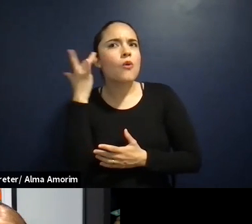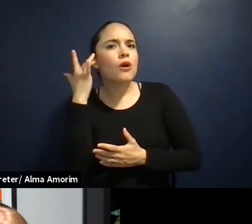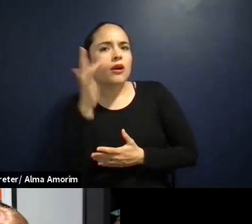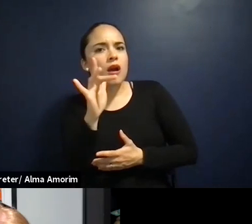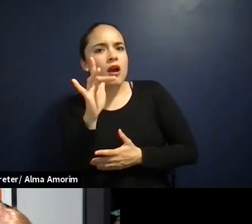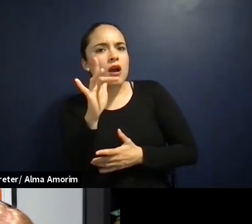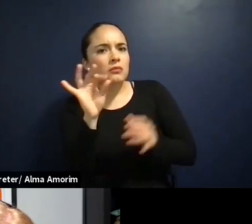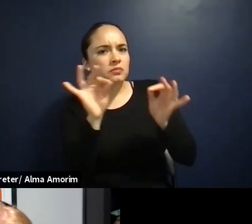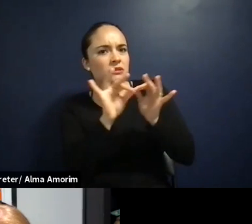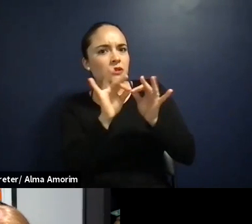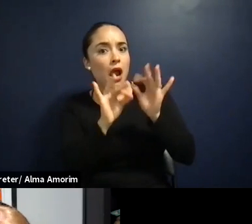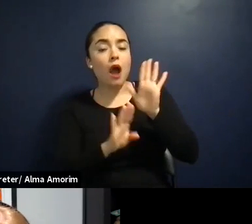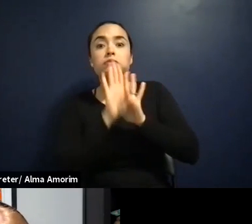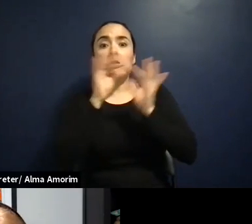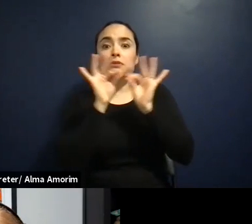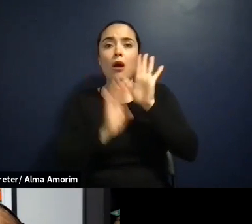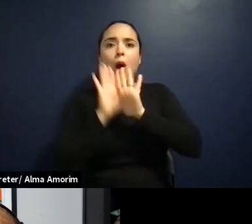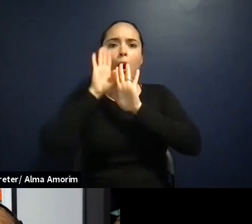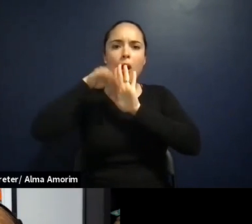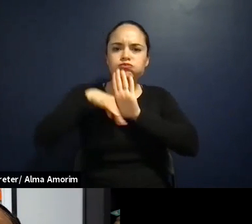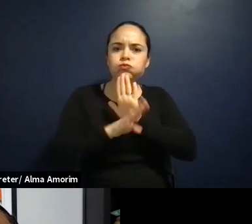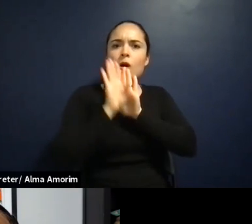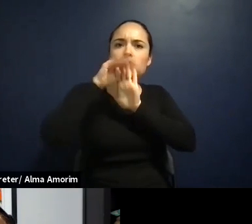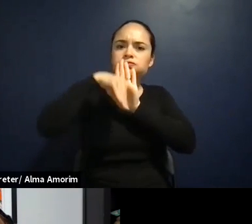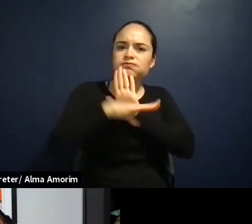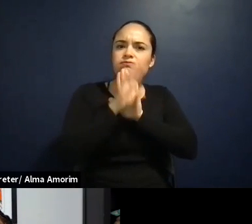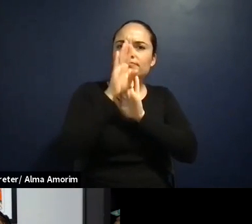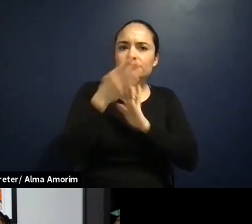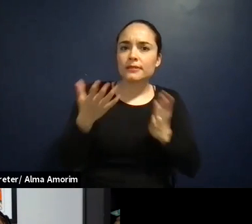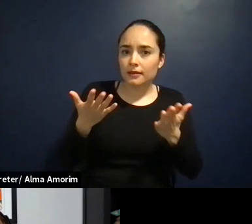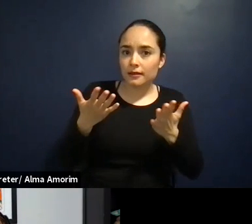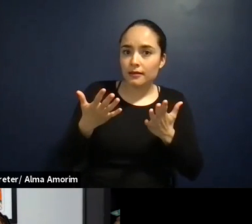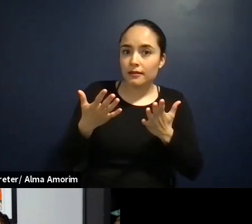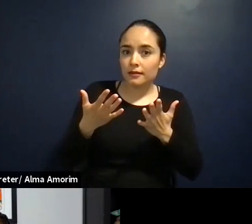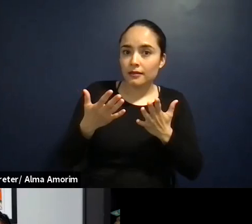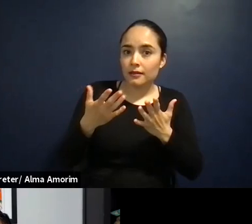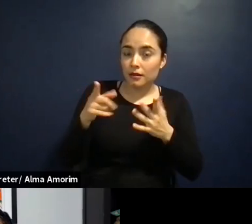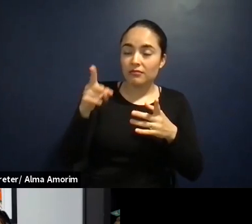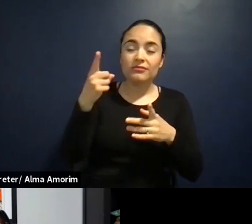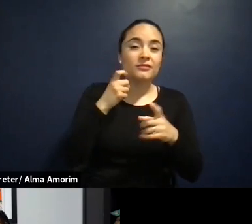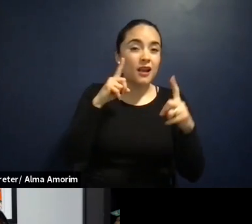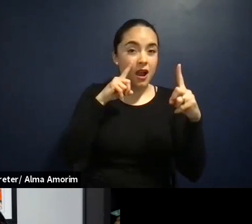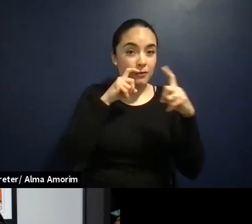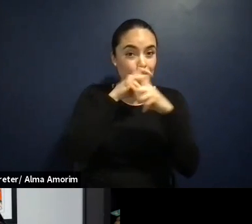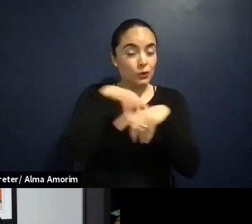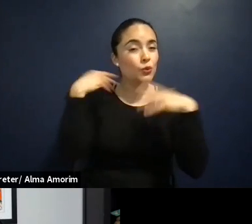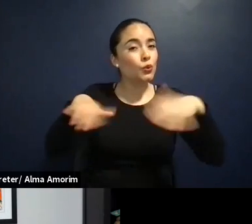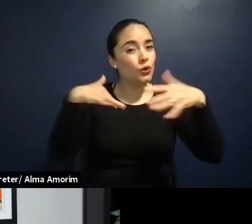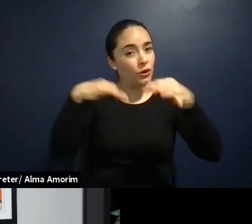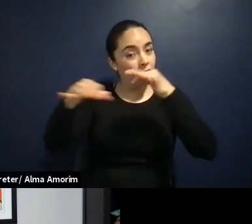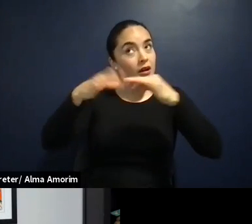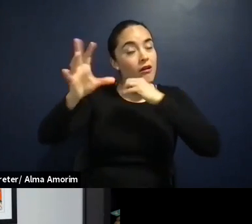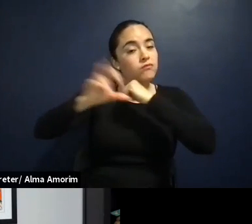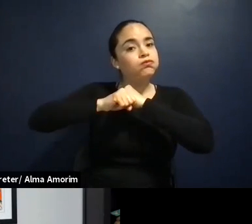currency, so we use it not only for jewelry and so, for adornment, so, looking at,